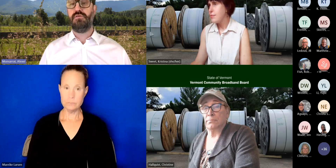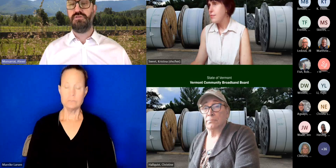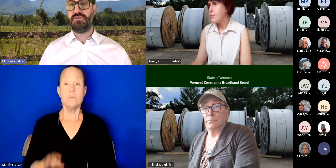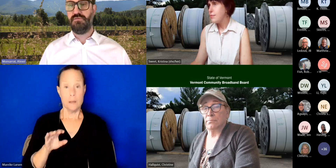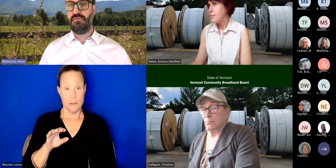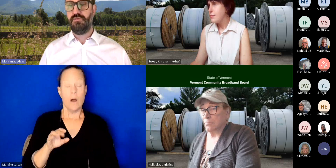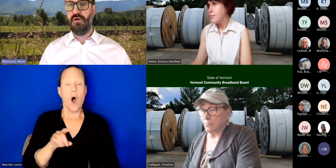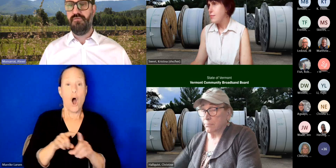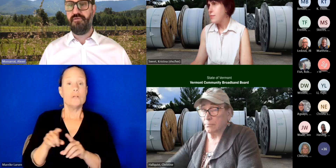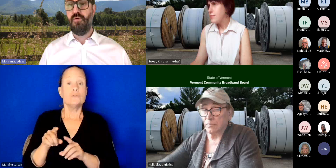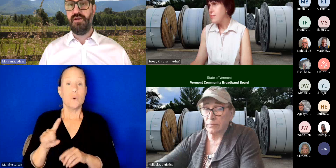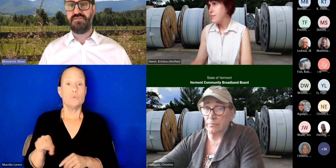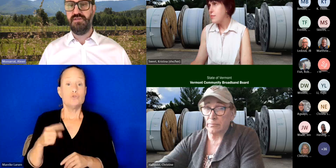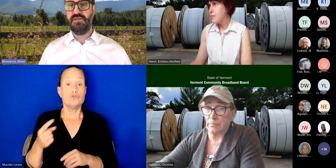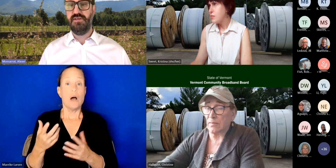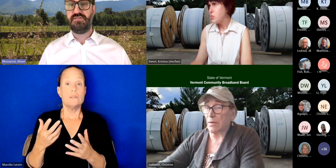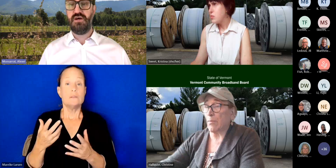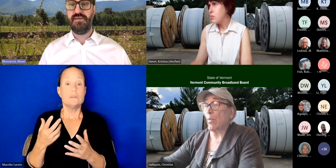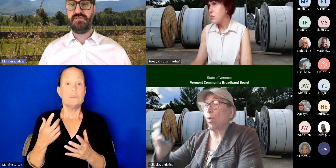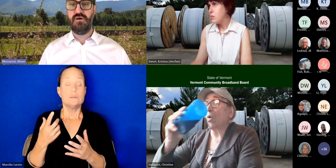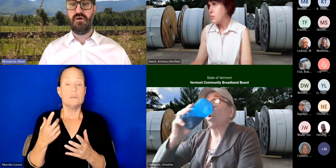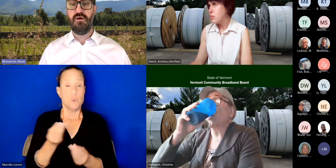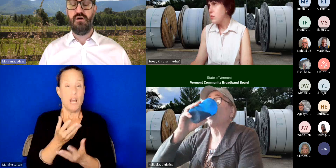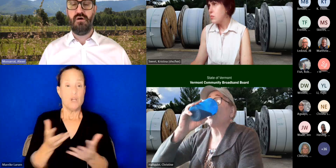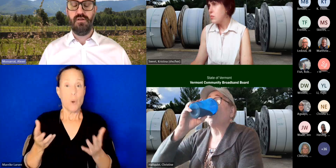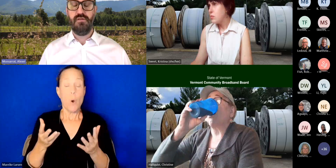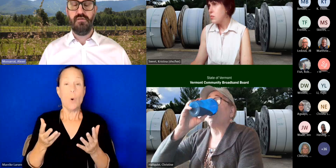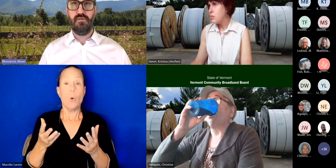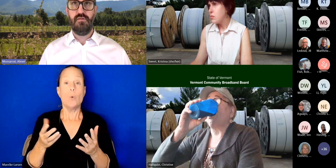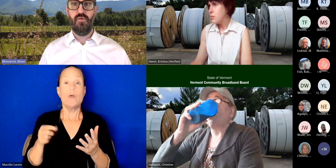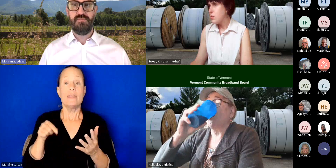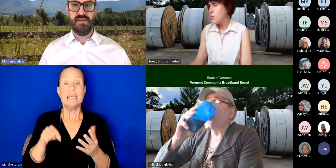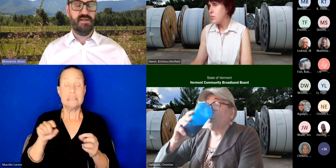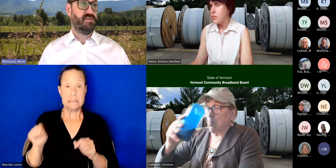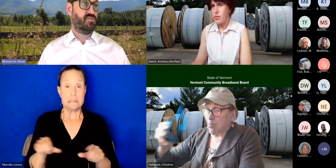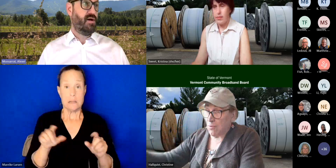So also just for awareness, the these slides are on the website as